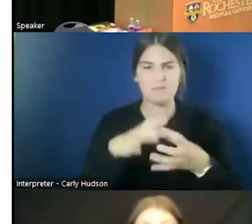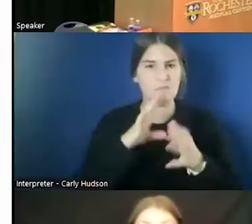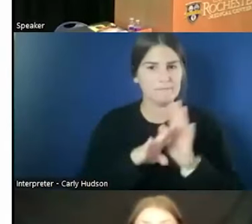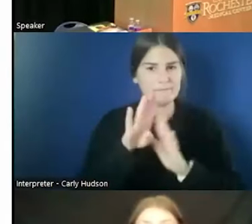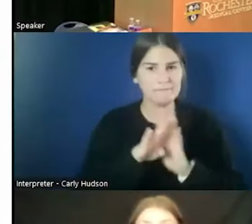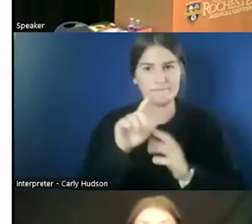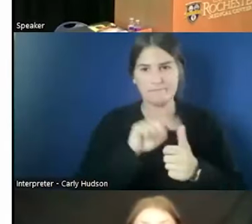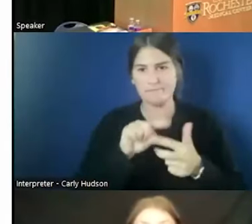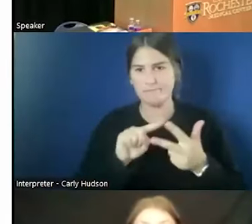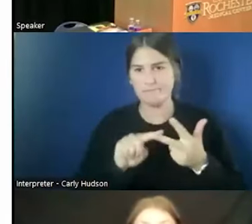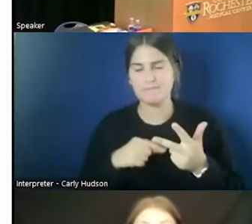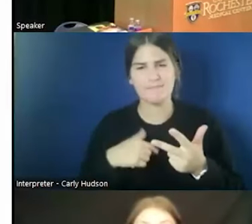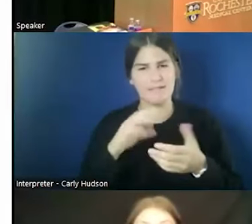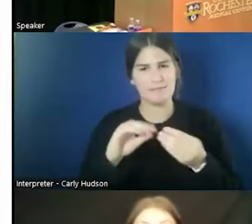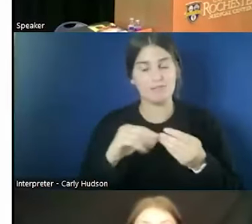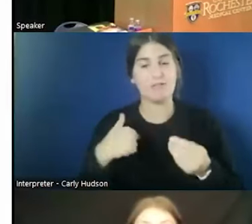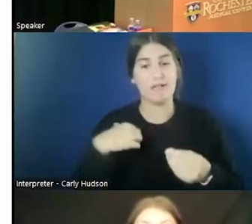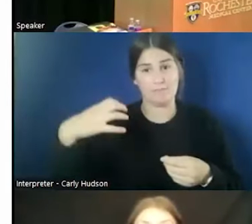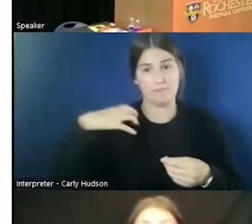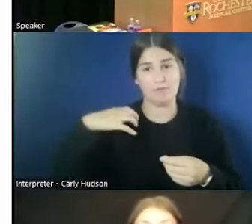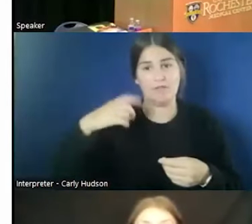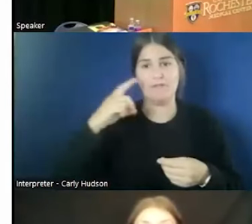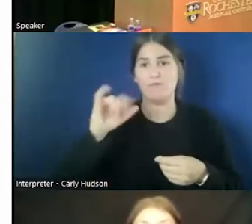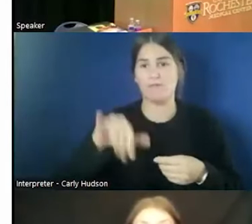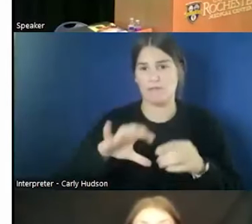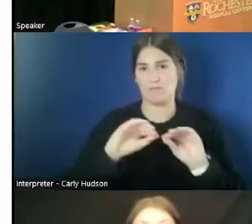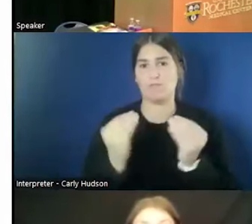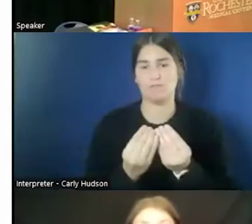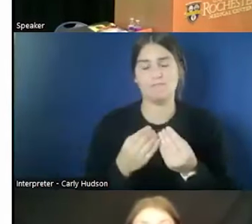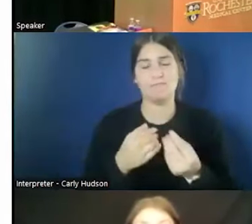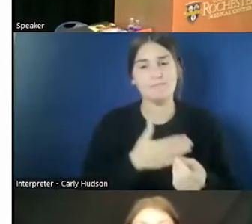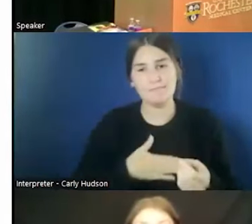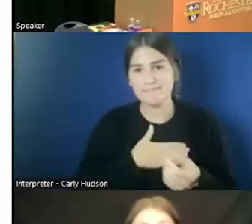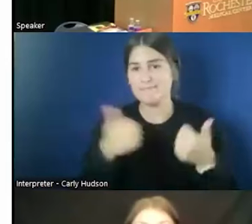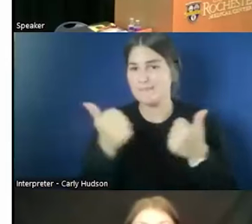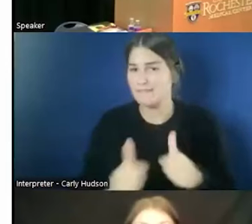mentioned earlier I am the chair of the Latino Health Coalition I invite any and every of you